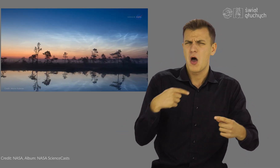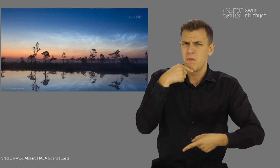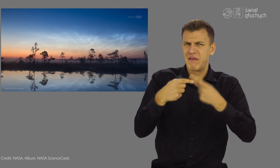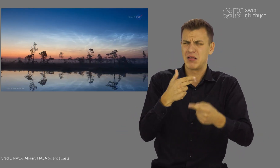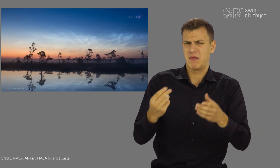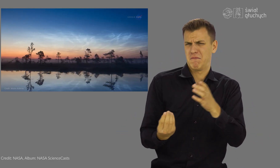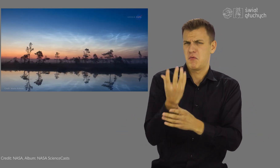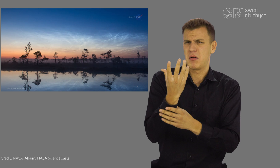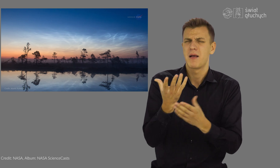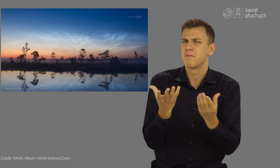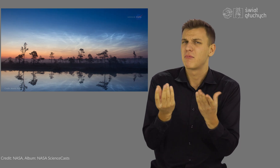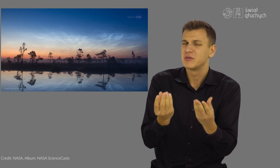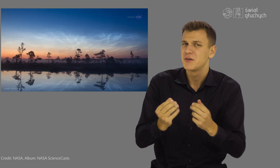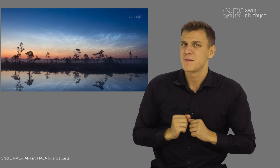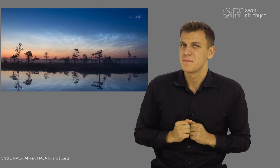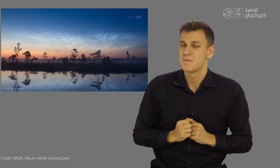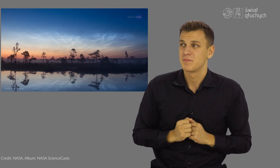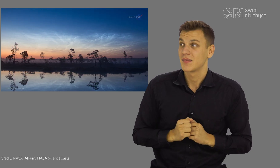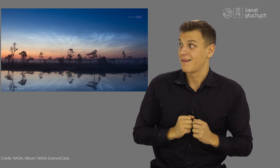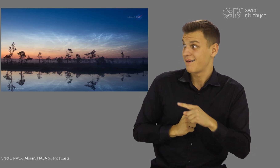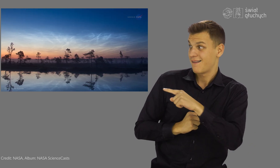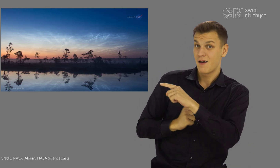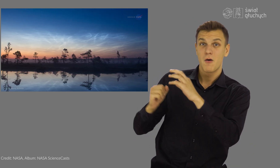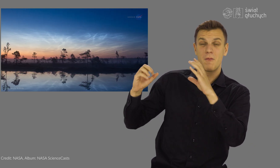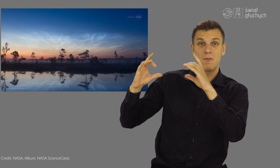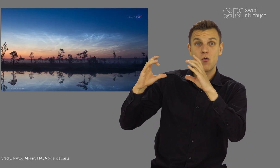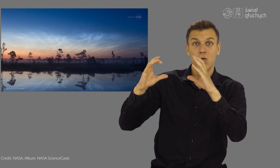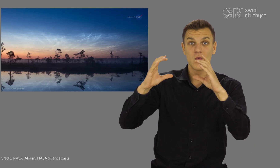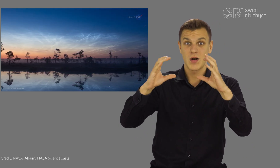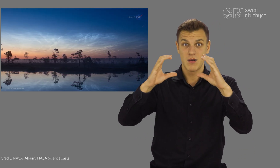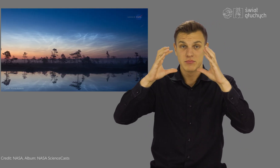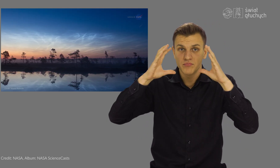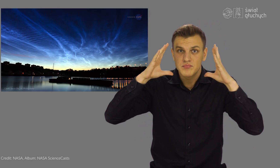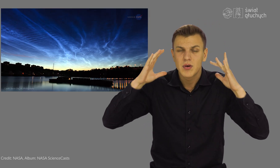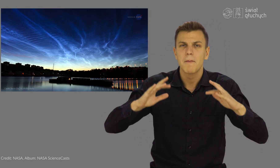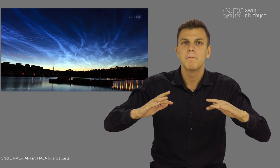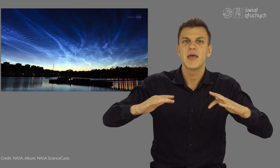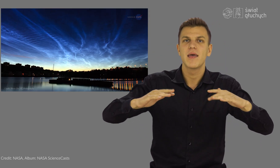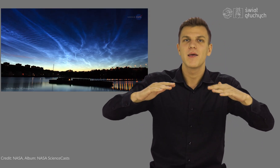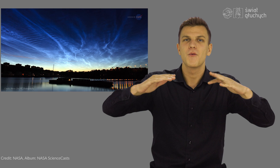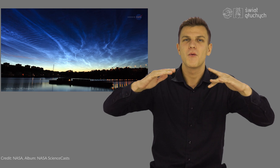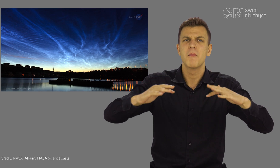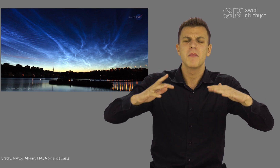Why is this information about the volcano is important? Silver clouds are made up made of tiny ice crystals,